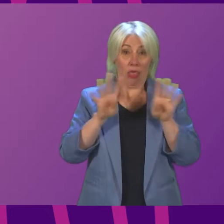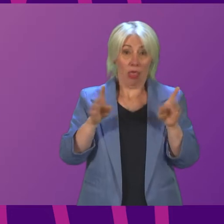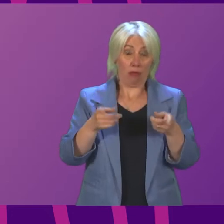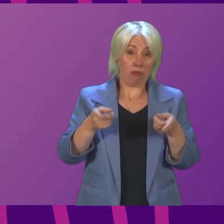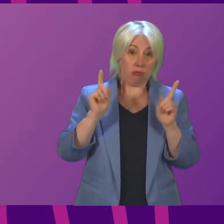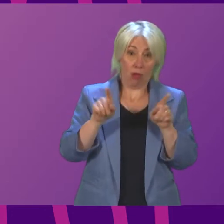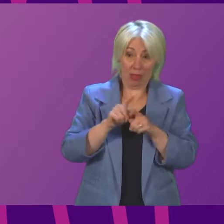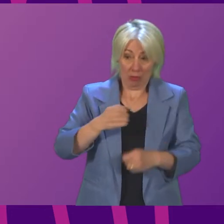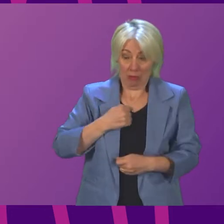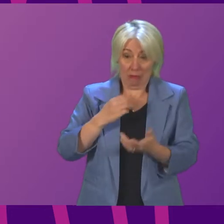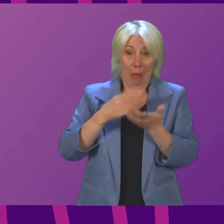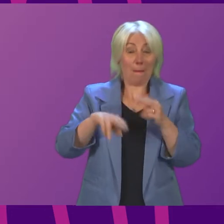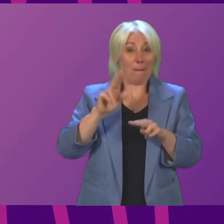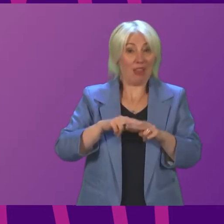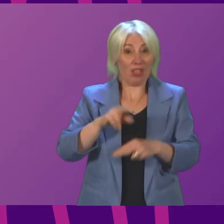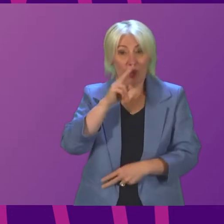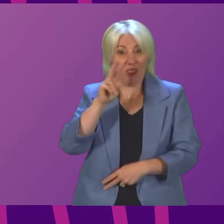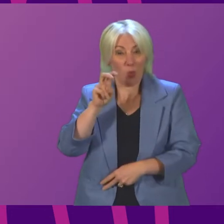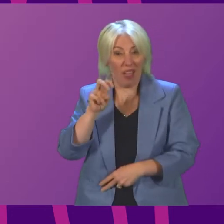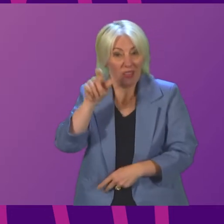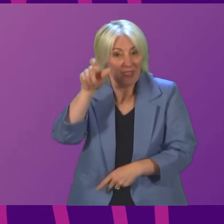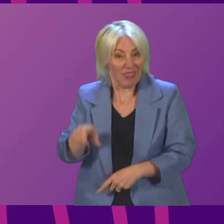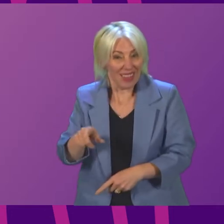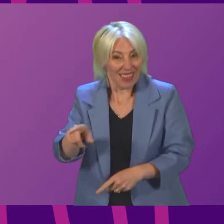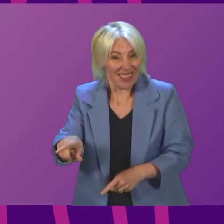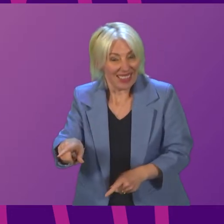a parent of a 12-year-old who has just gone to high school, that I do not wish